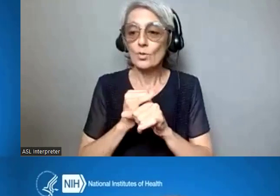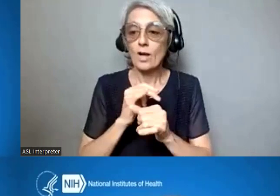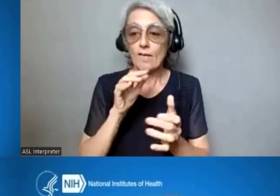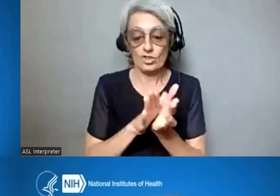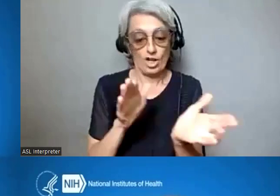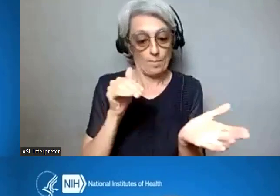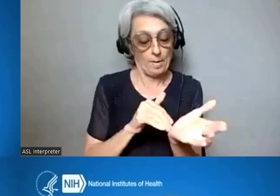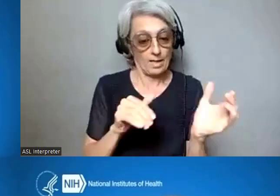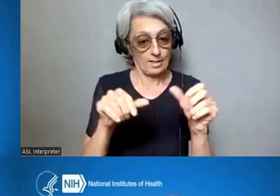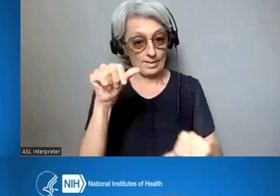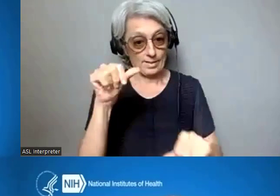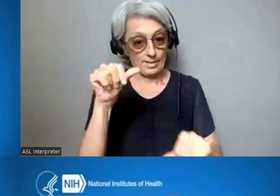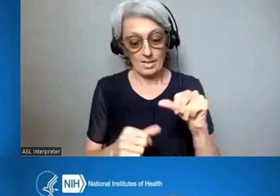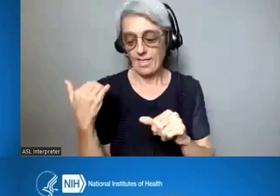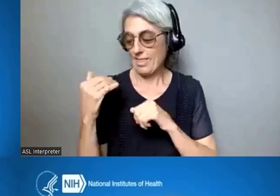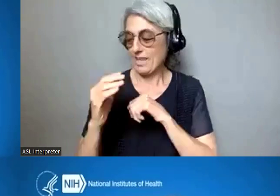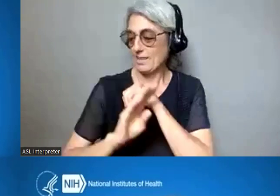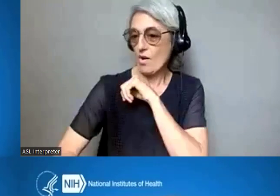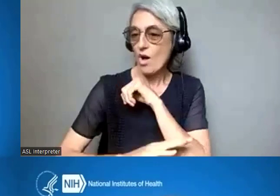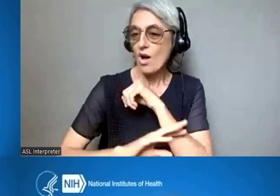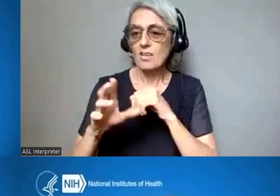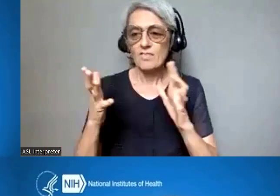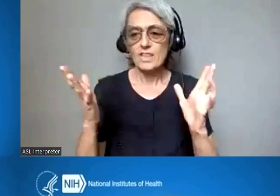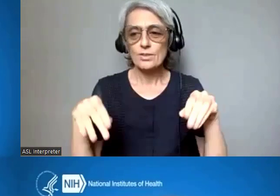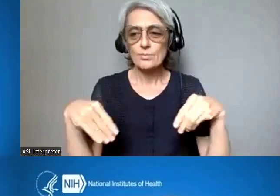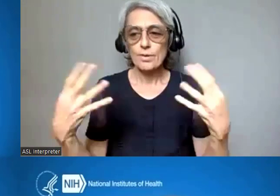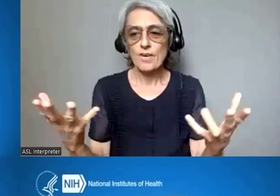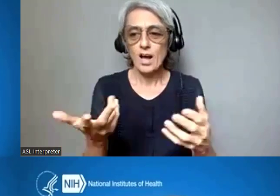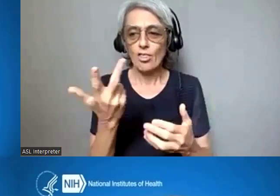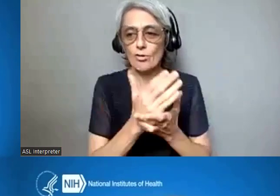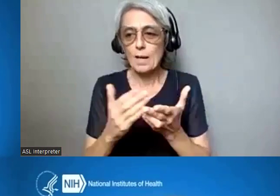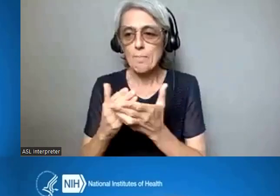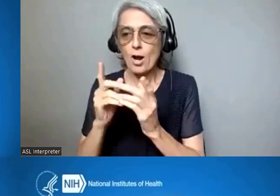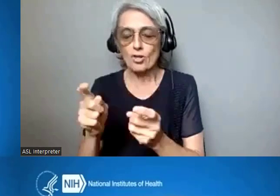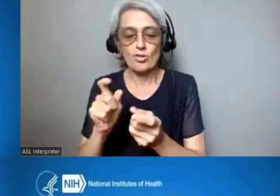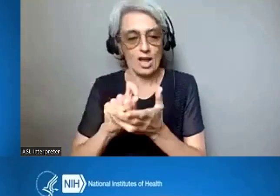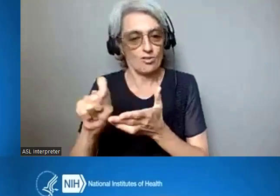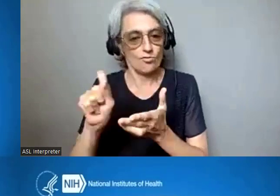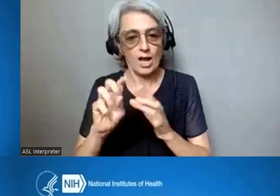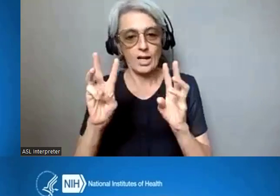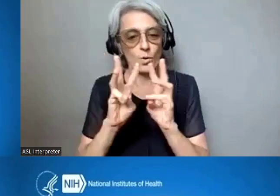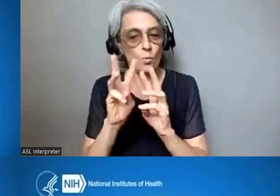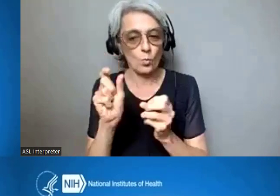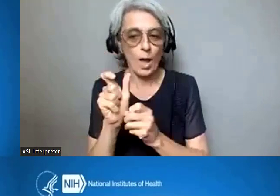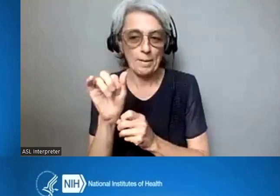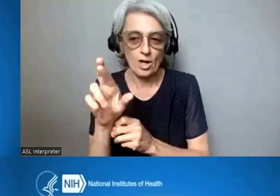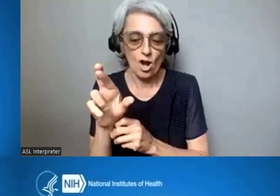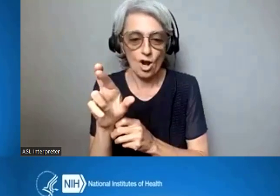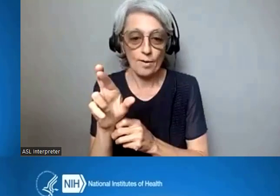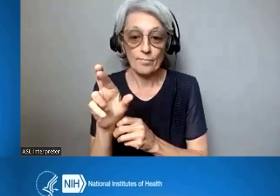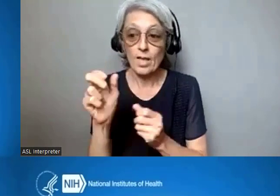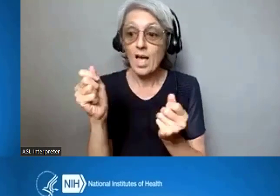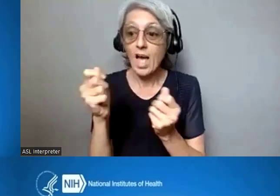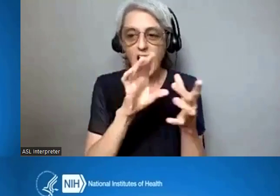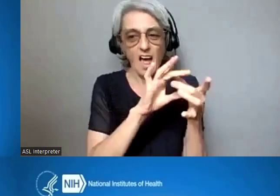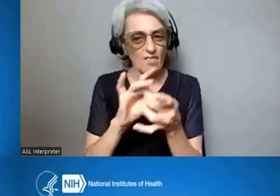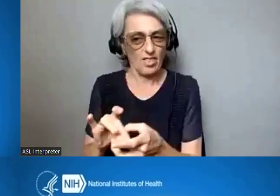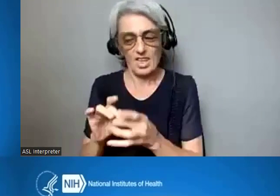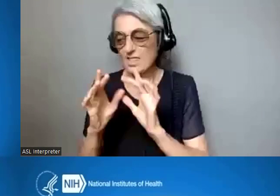did a three-part grant writing webinar, and everything associated with that webinar is online. The other thing I would say about writing grants